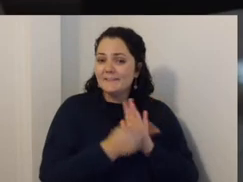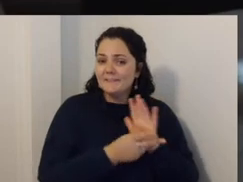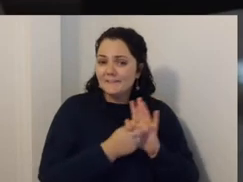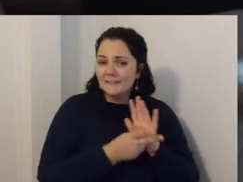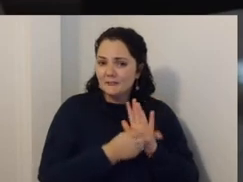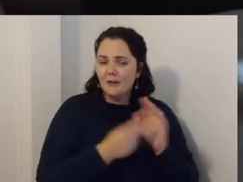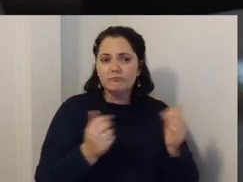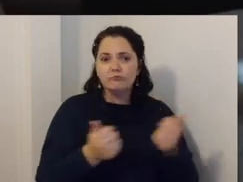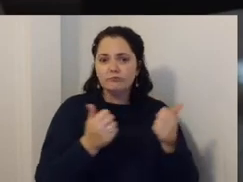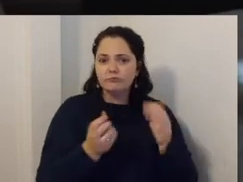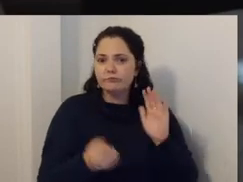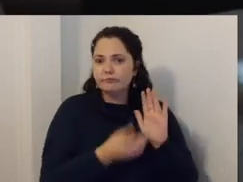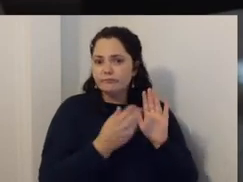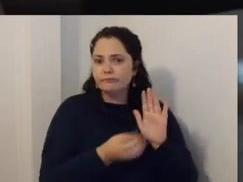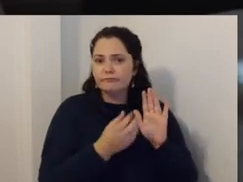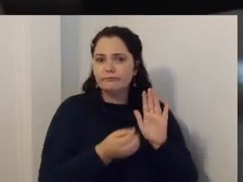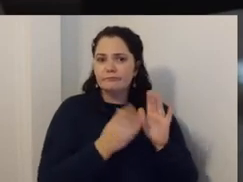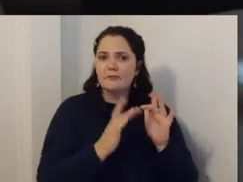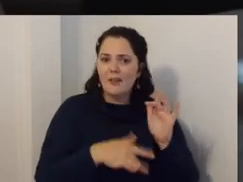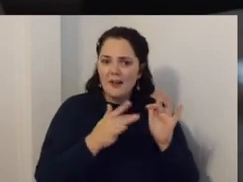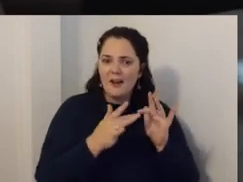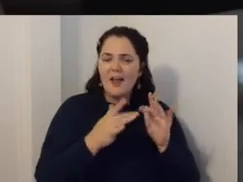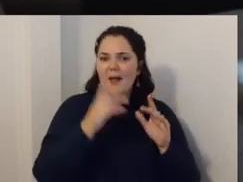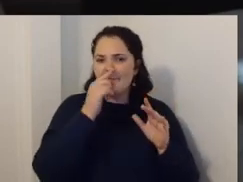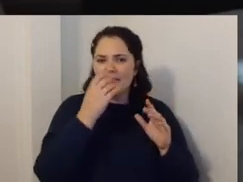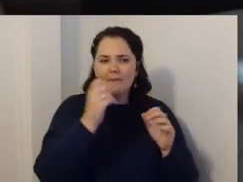they've been getting thousands of views obviously people are working through them and maybe looking